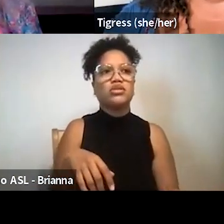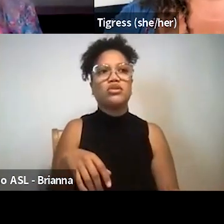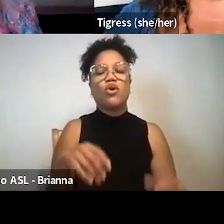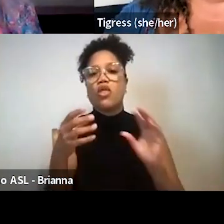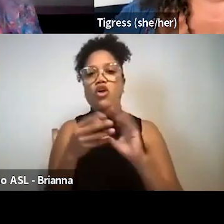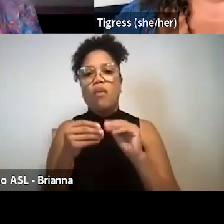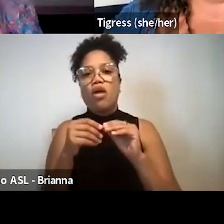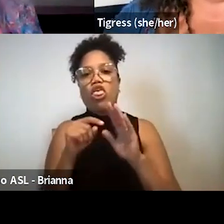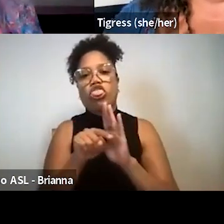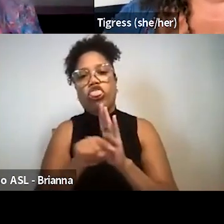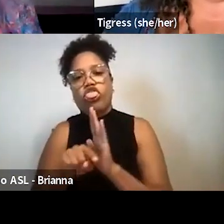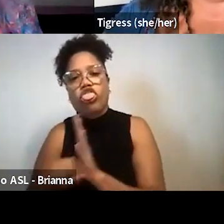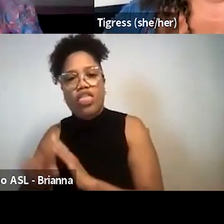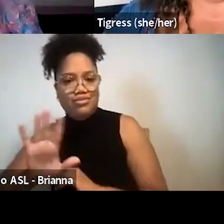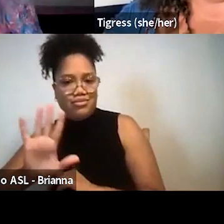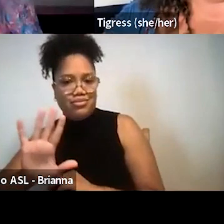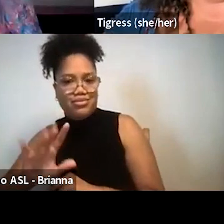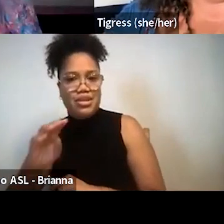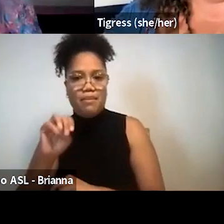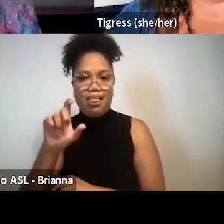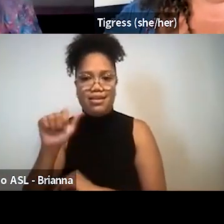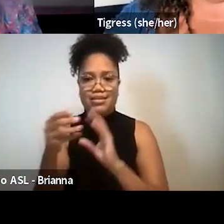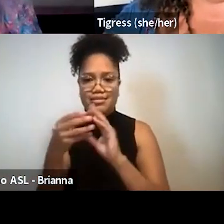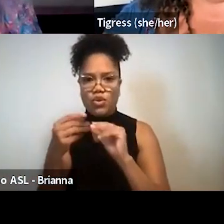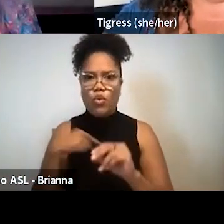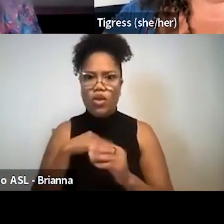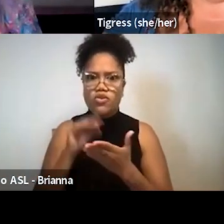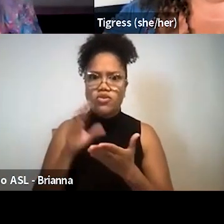So to Melissa's point of like constantly learning, how is our community